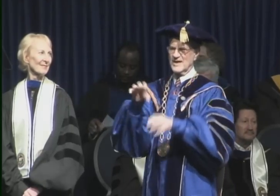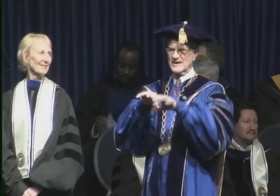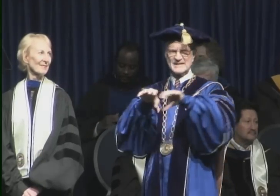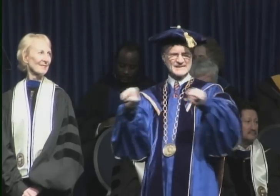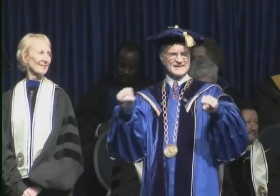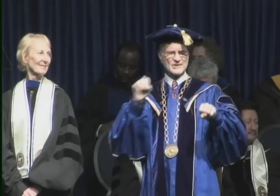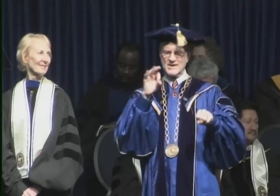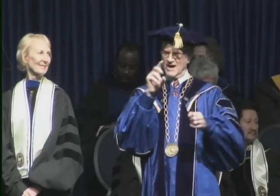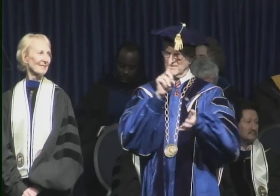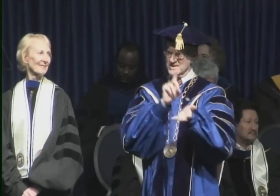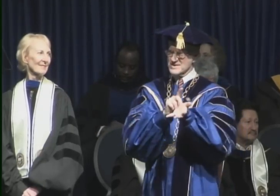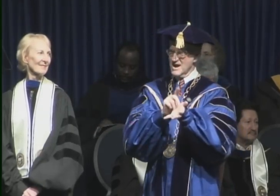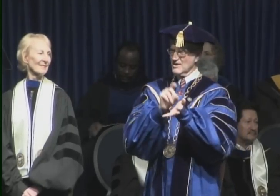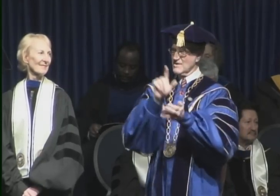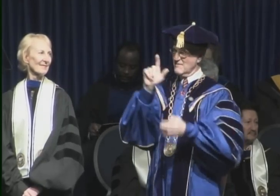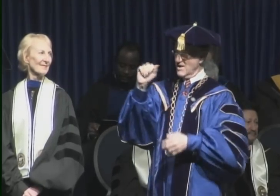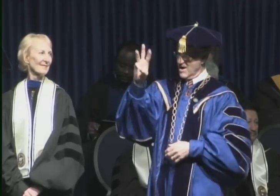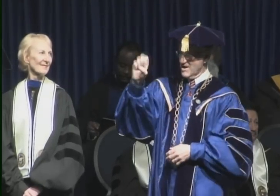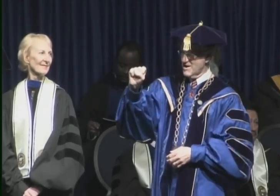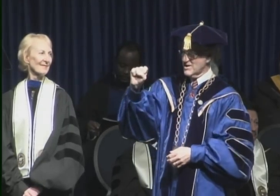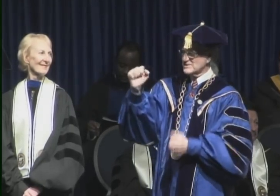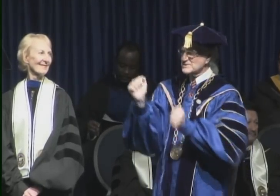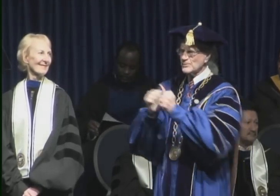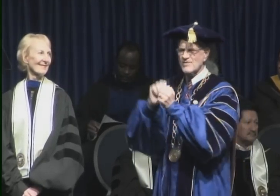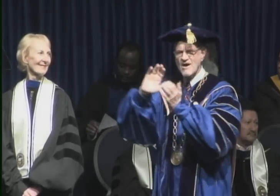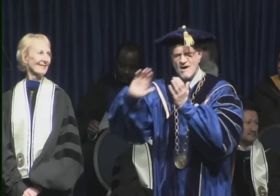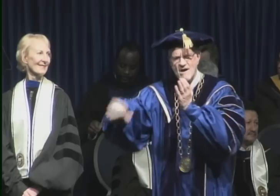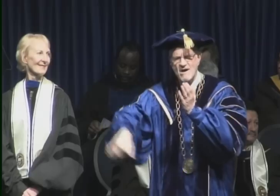the degree of Doctor of Laws with all rights,